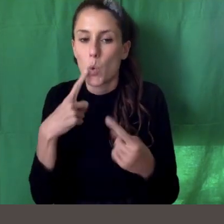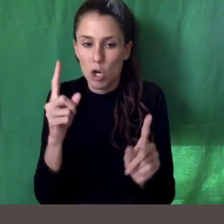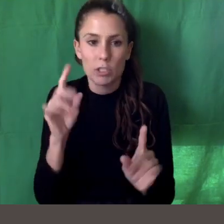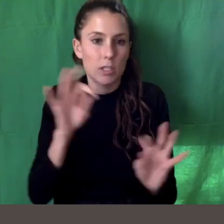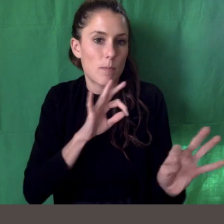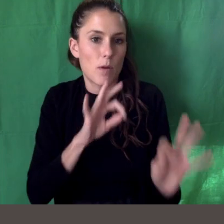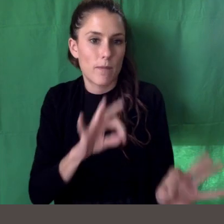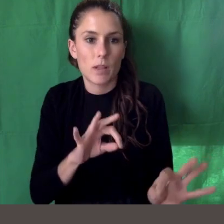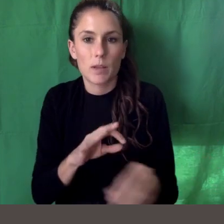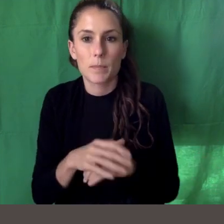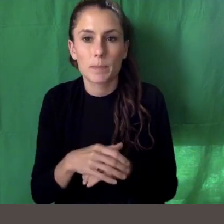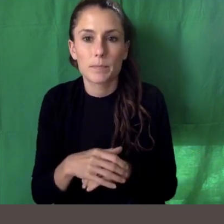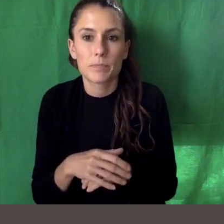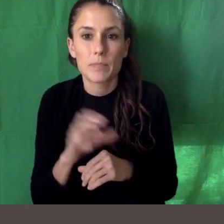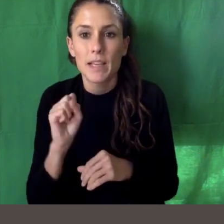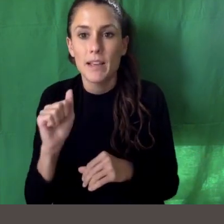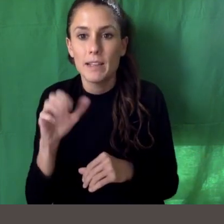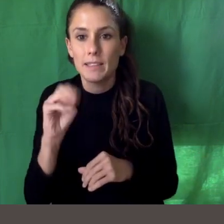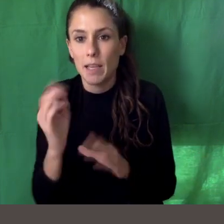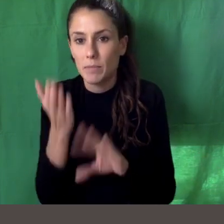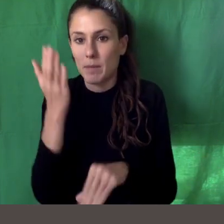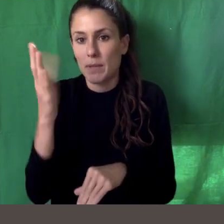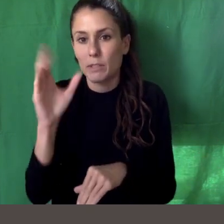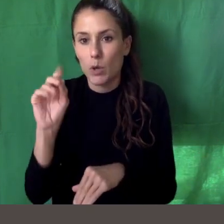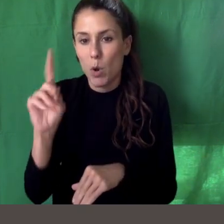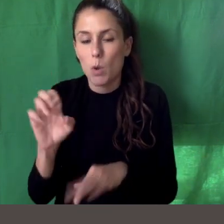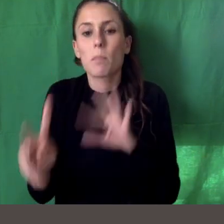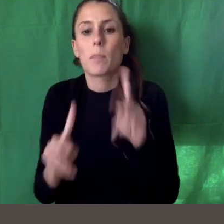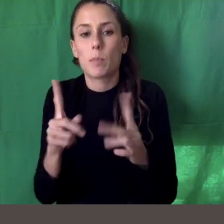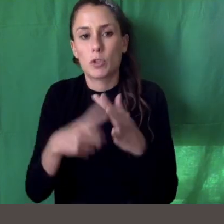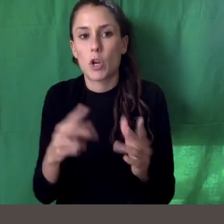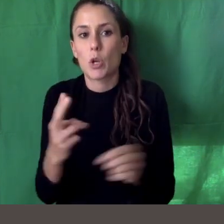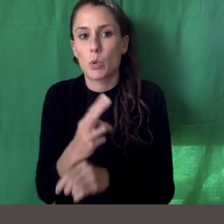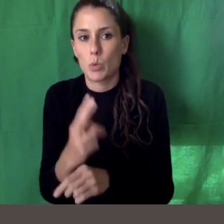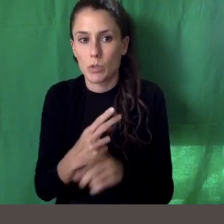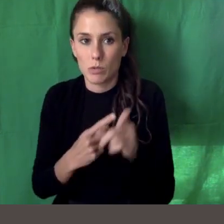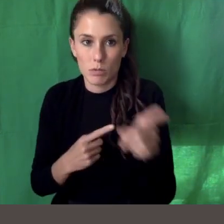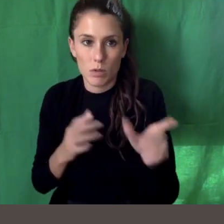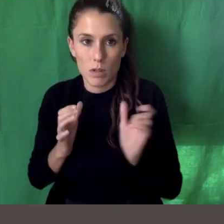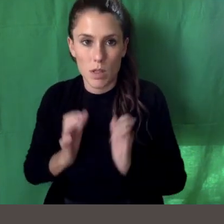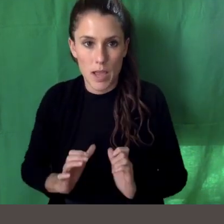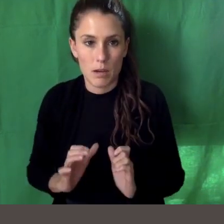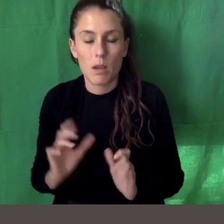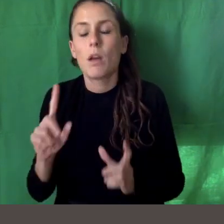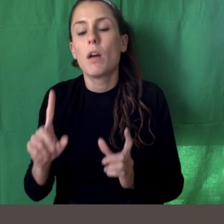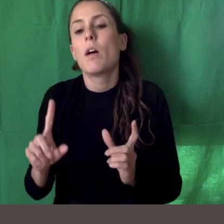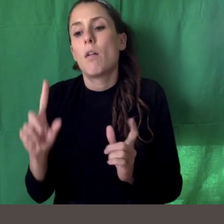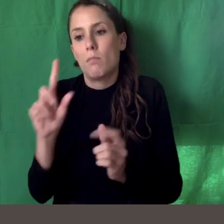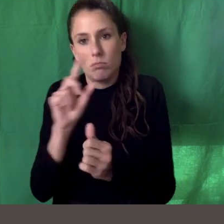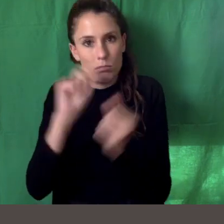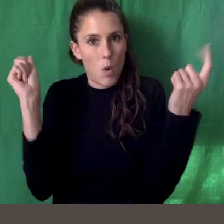perfectly. Sam submits his code, people start using his client, everyone's happy.